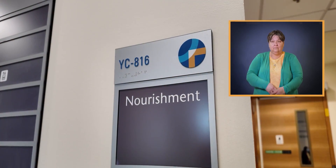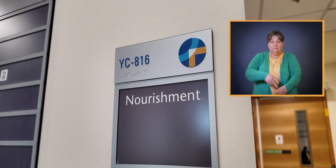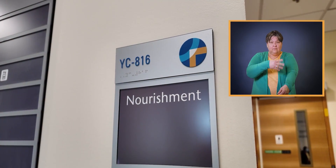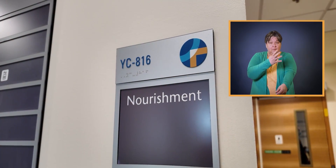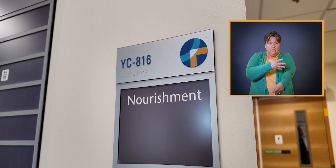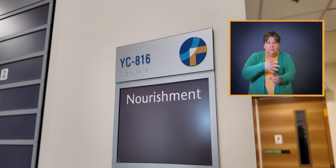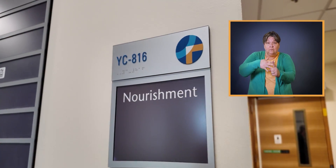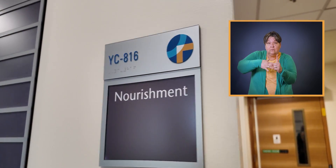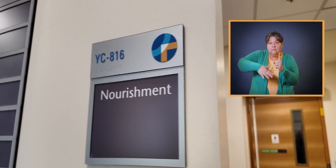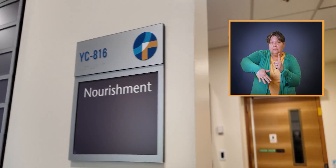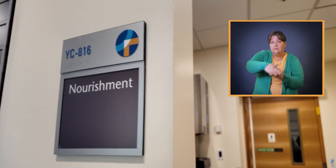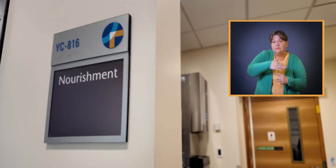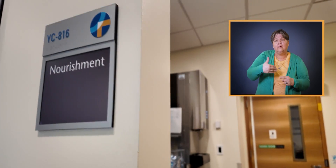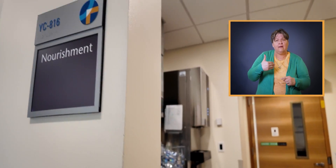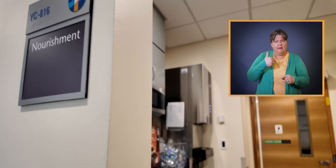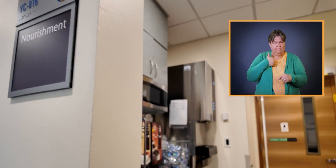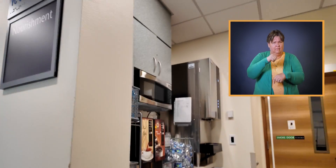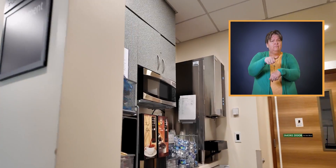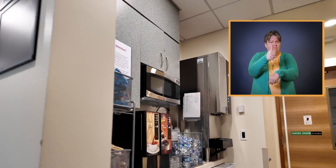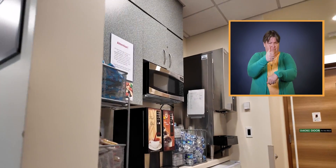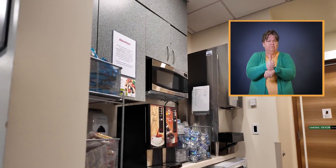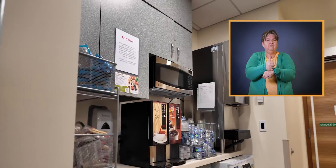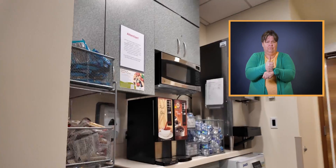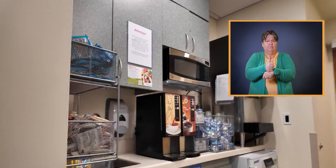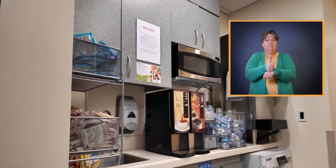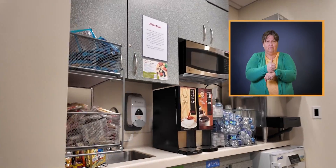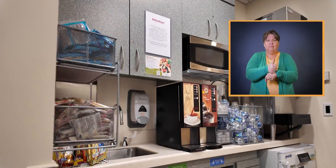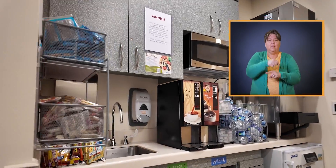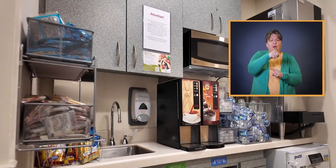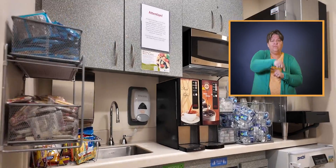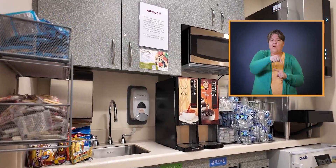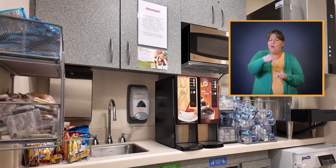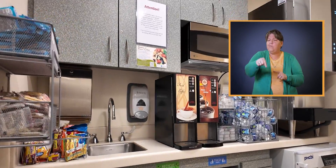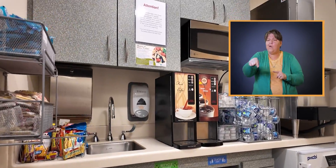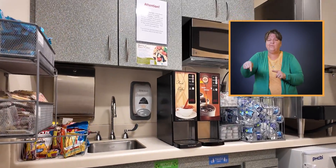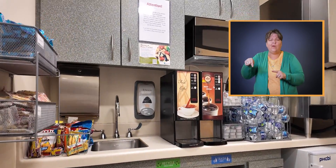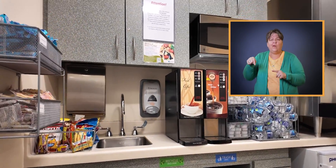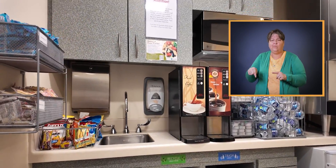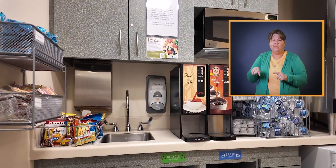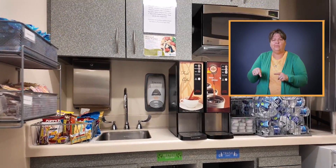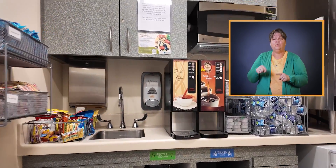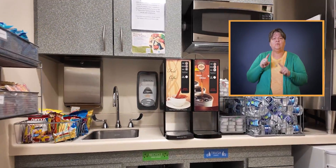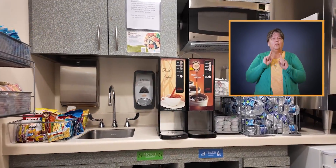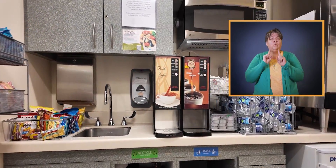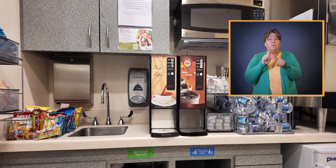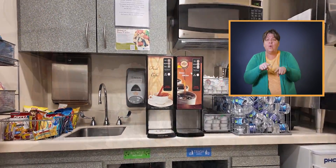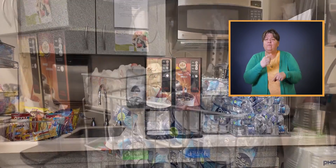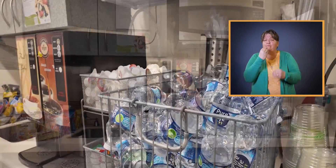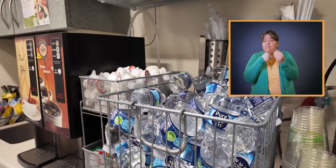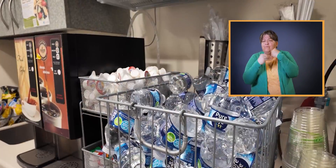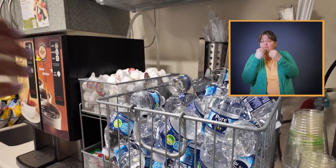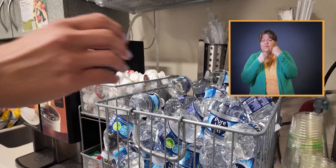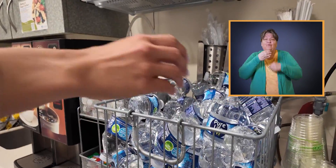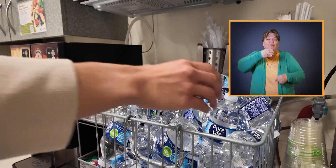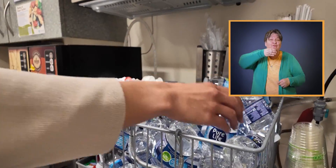There are stations in the infusion areas on floors six through 11 where you can get food and drinks any time.